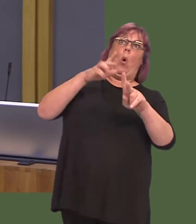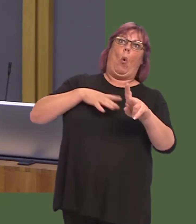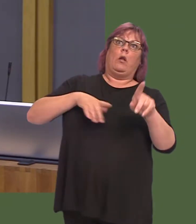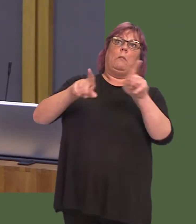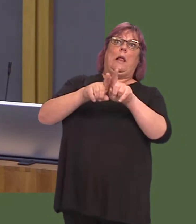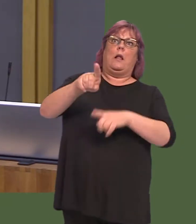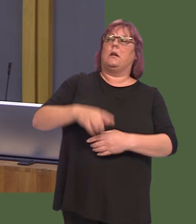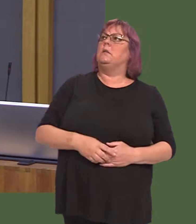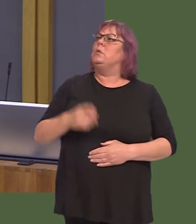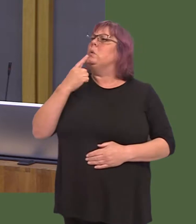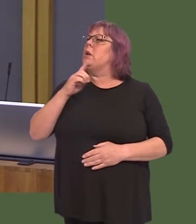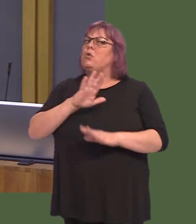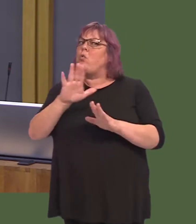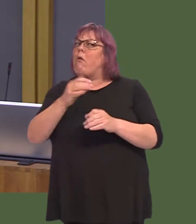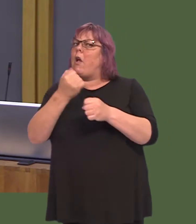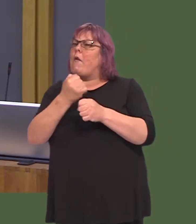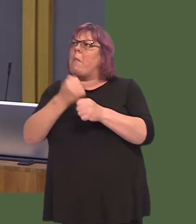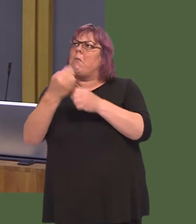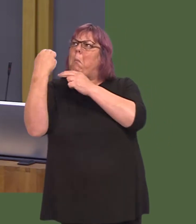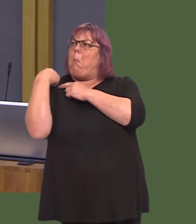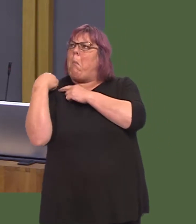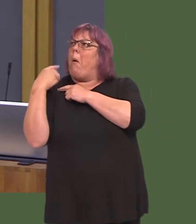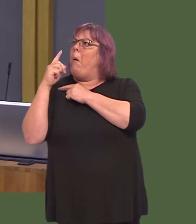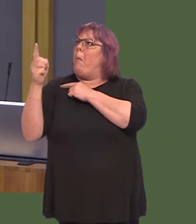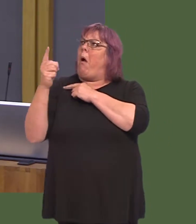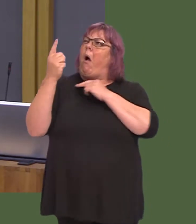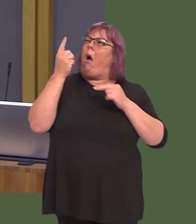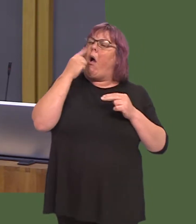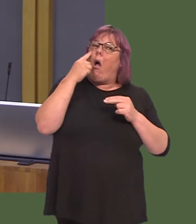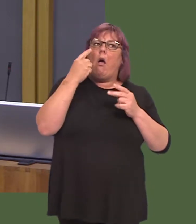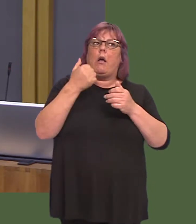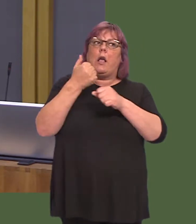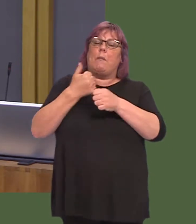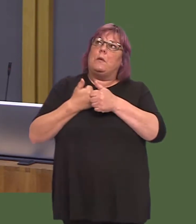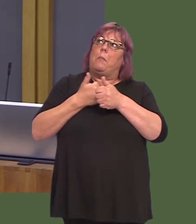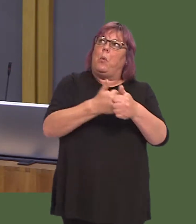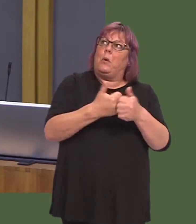You say that this is not a matter for Government. Let's perhaps explore what might be a matter for Government.